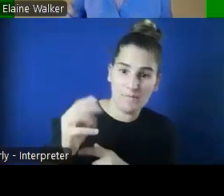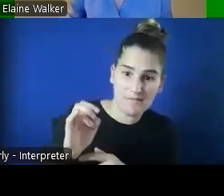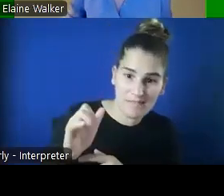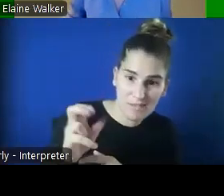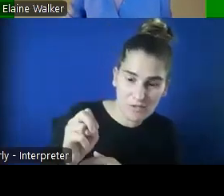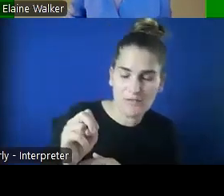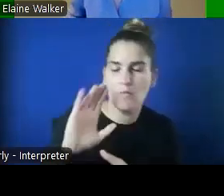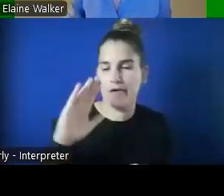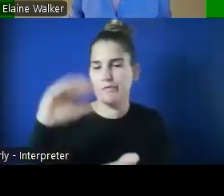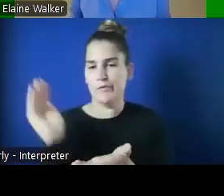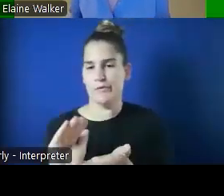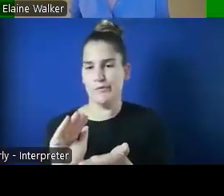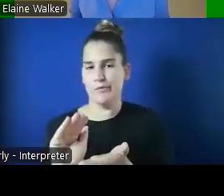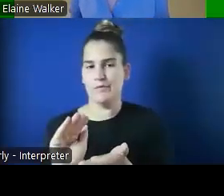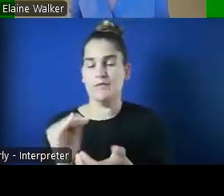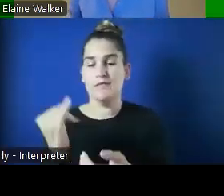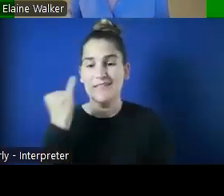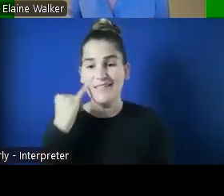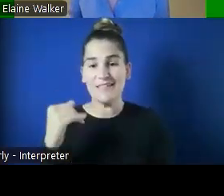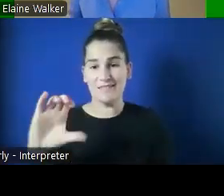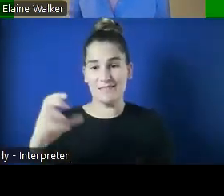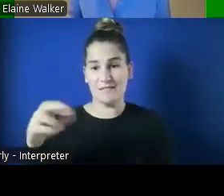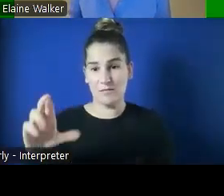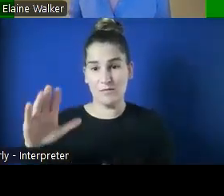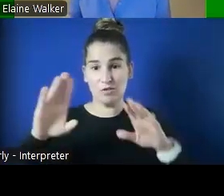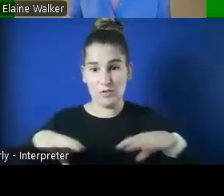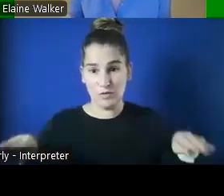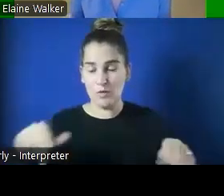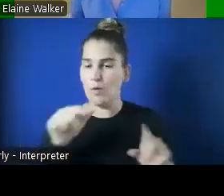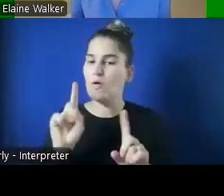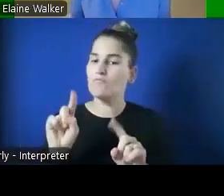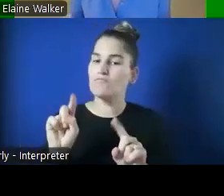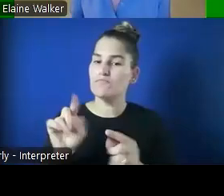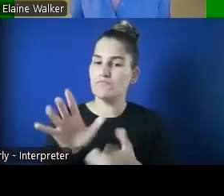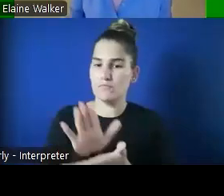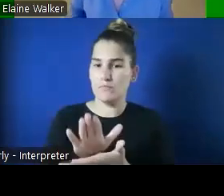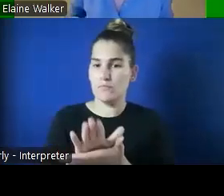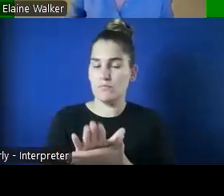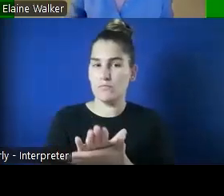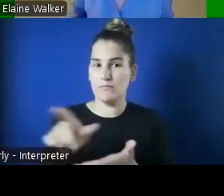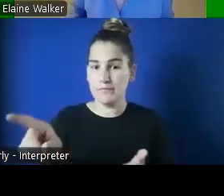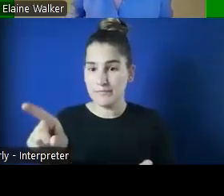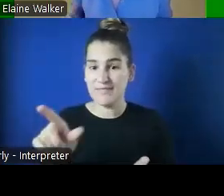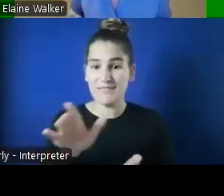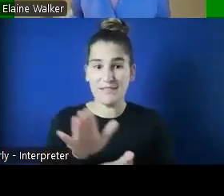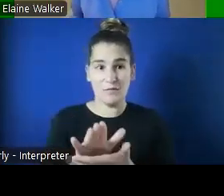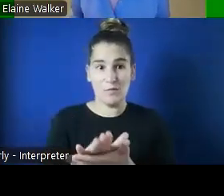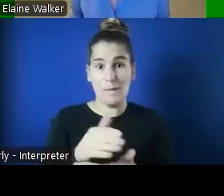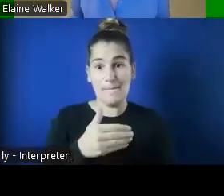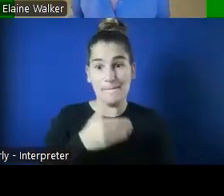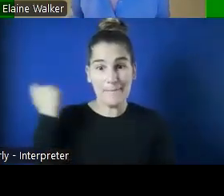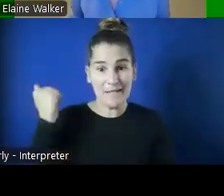we find that clinical high-risk children um who attend schools that are rated better with respect